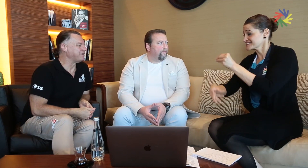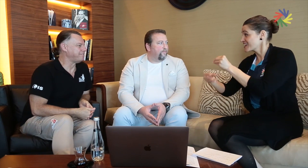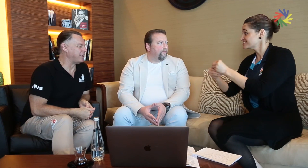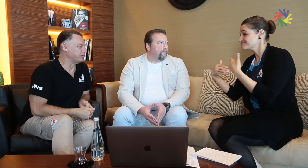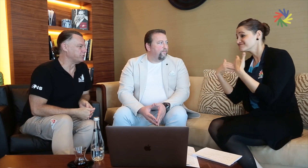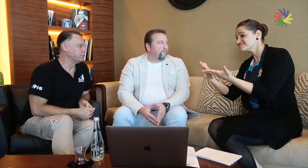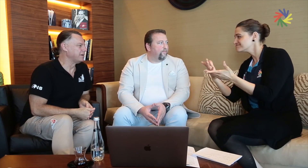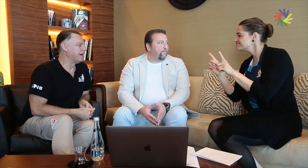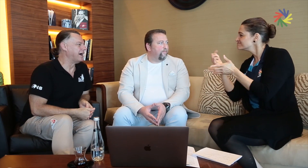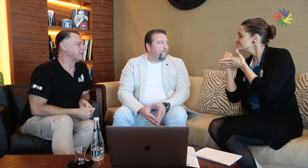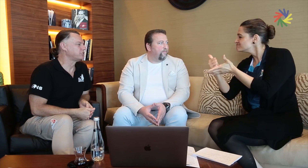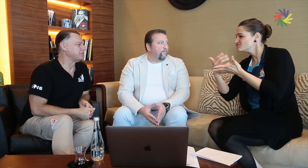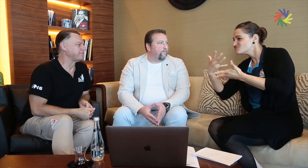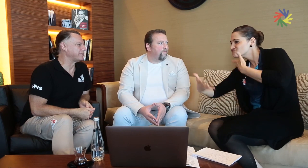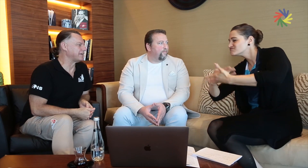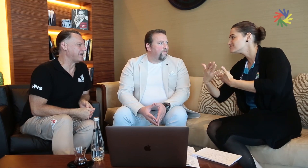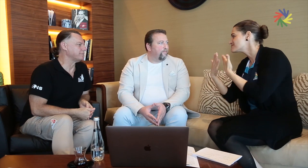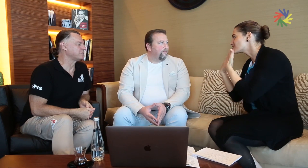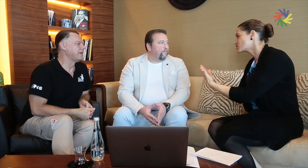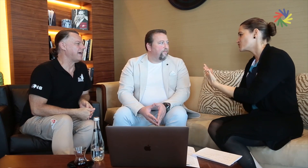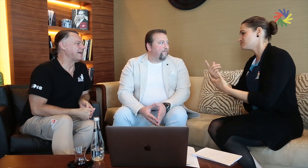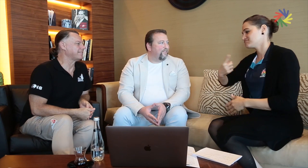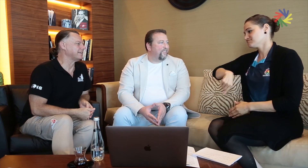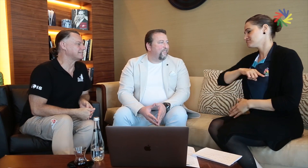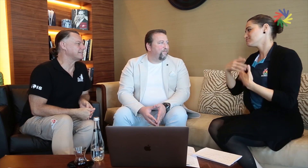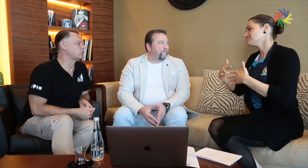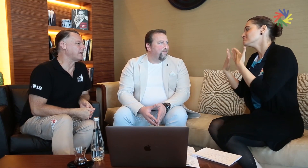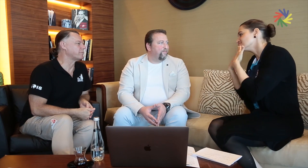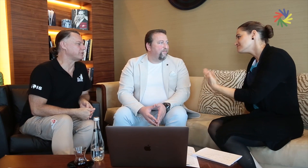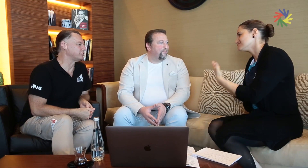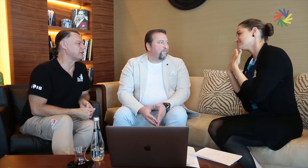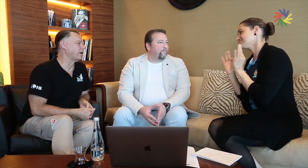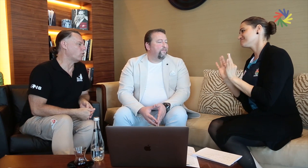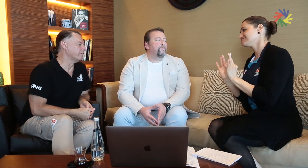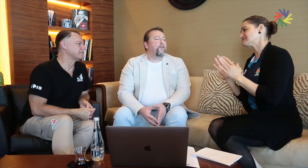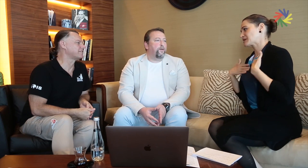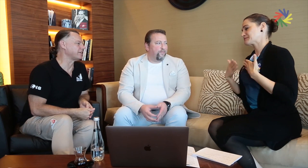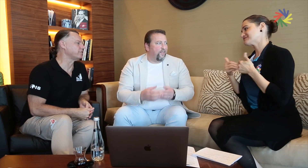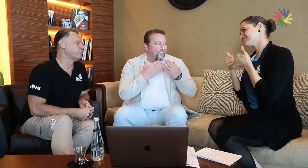Deep appreciation to Kronos for offering some bonuses that make everyone very happy and content.